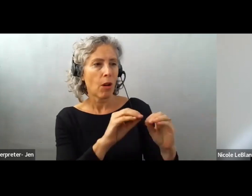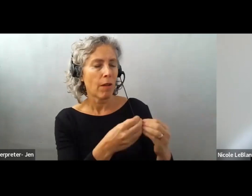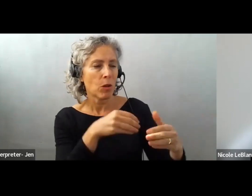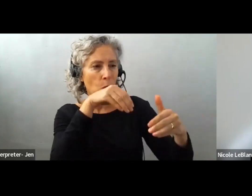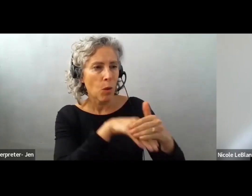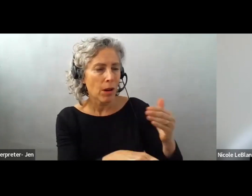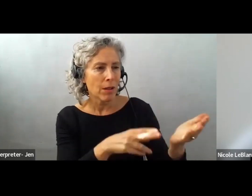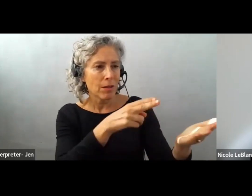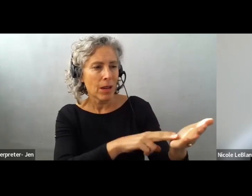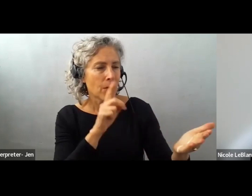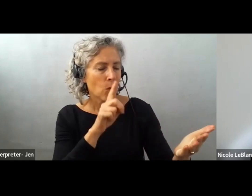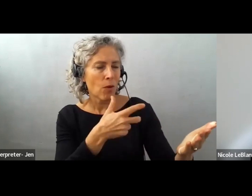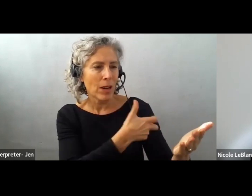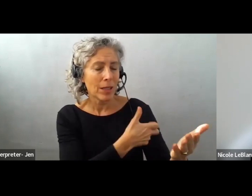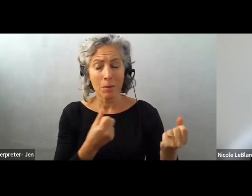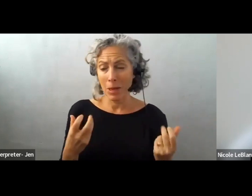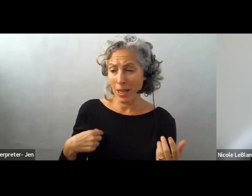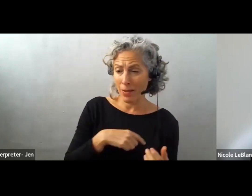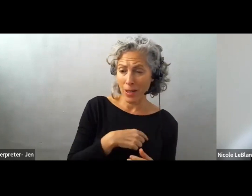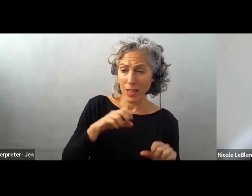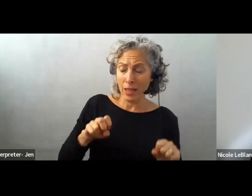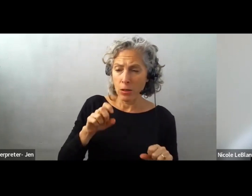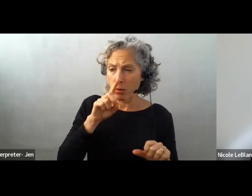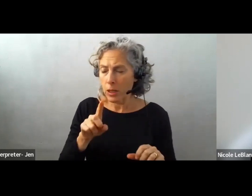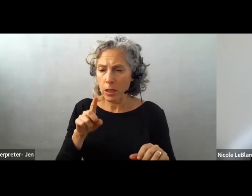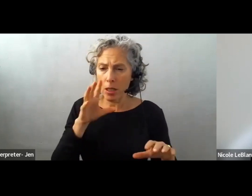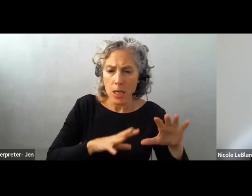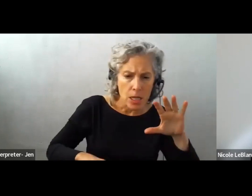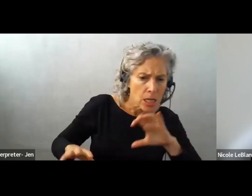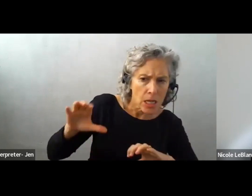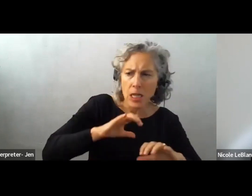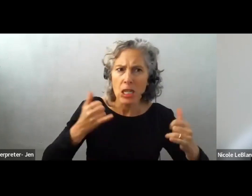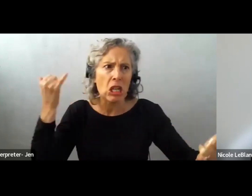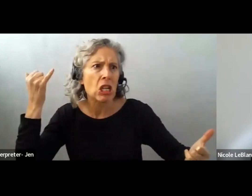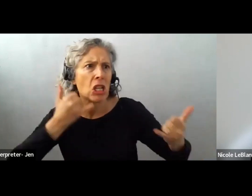pharmacy. Many of us have had jumped through hoops call around the folks in our social network.